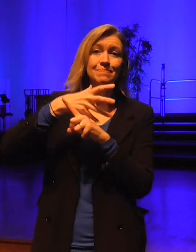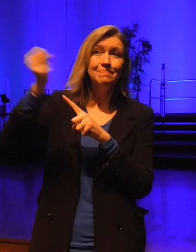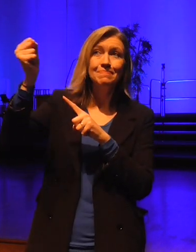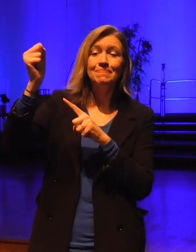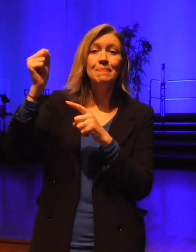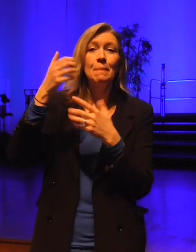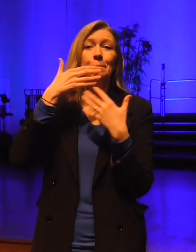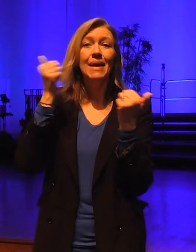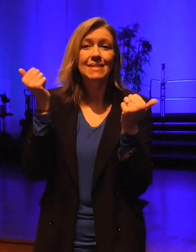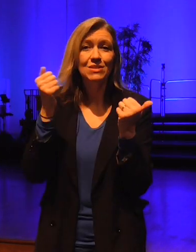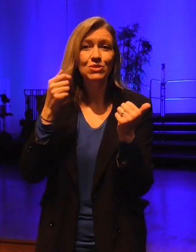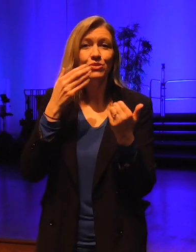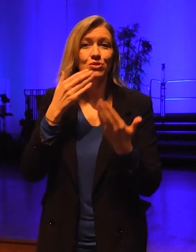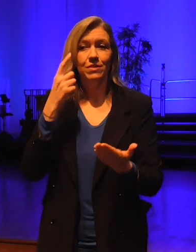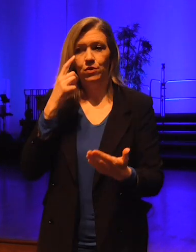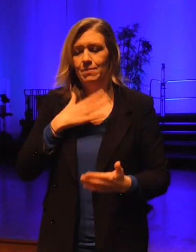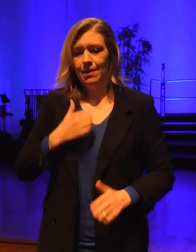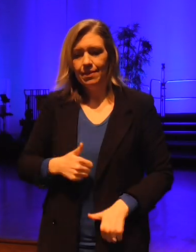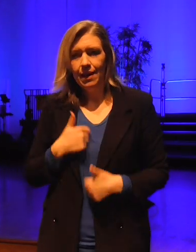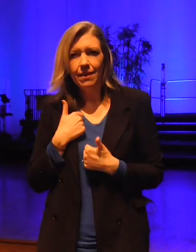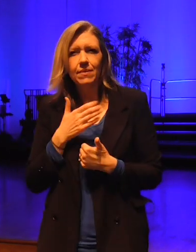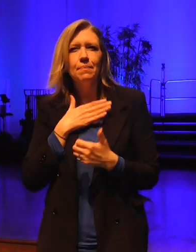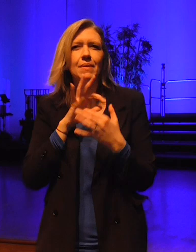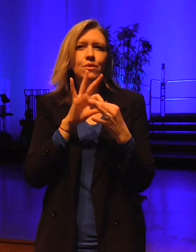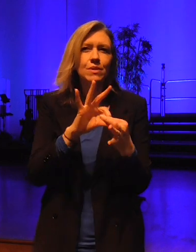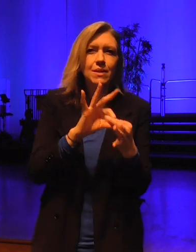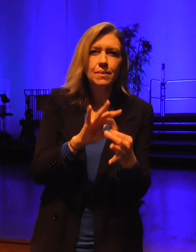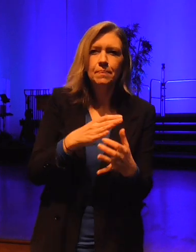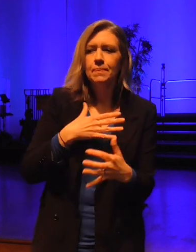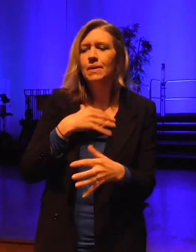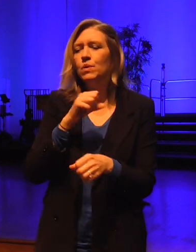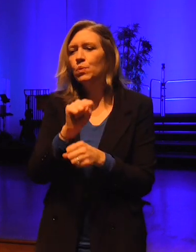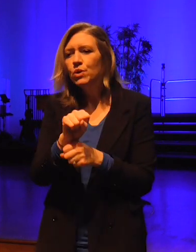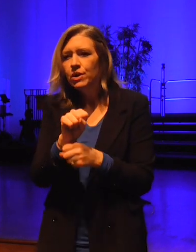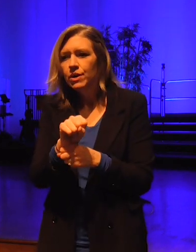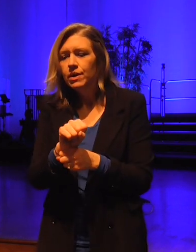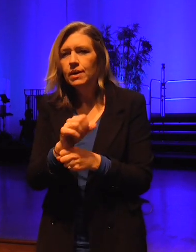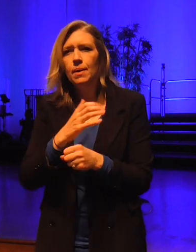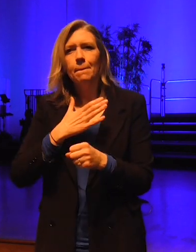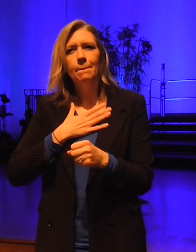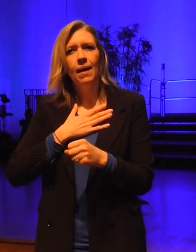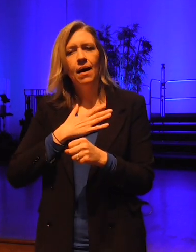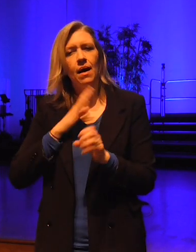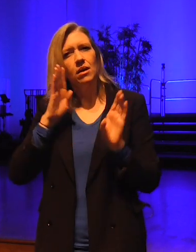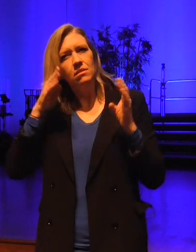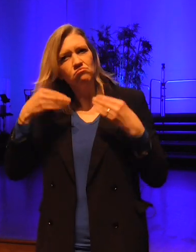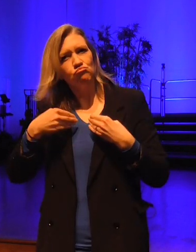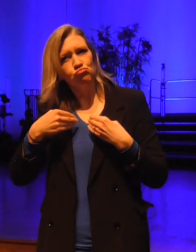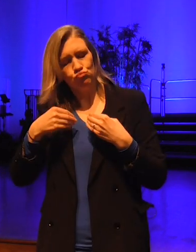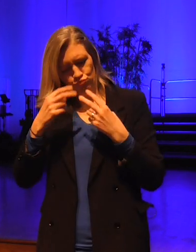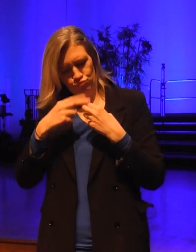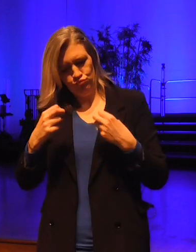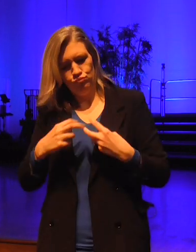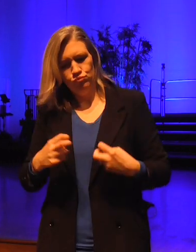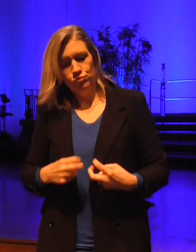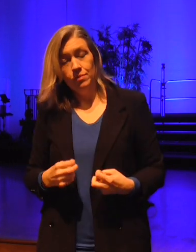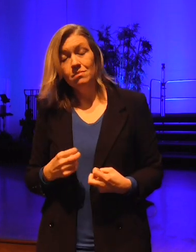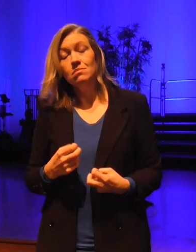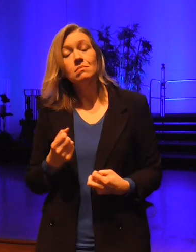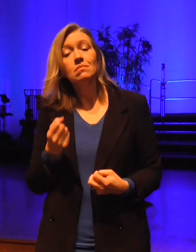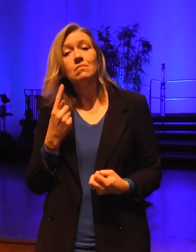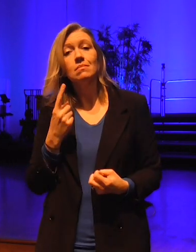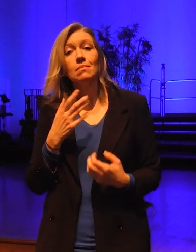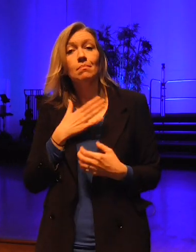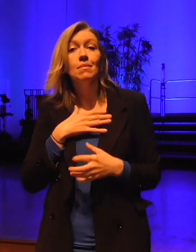for my relationships for my work for my introspection even my grief and pain and